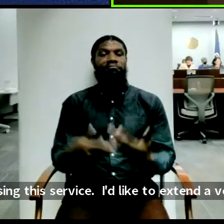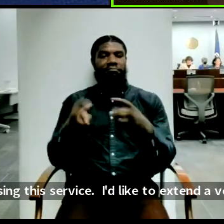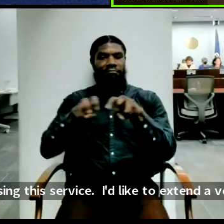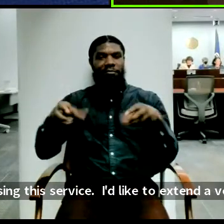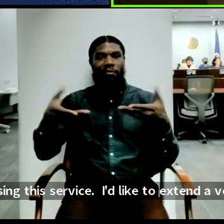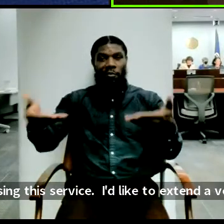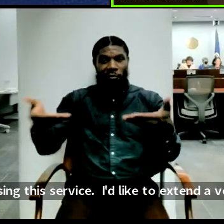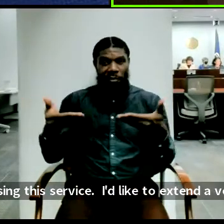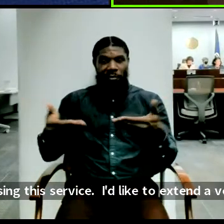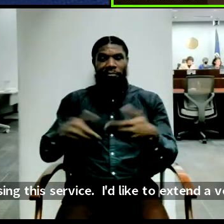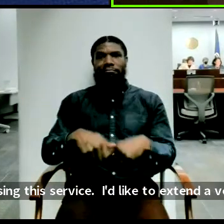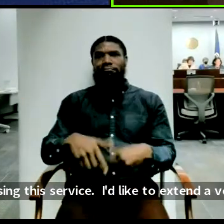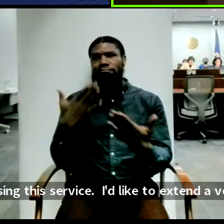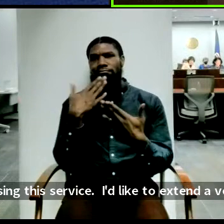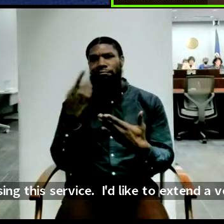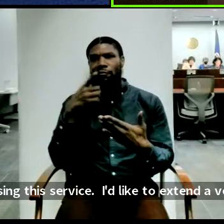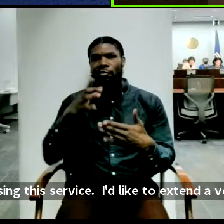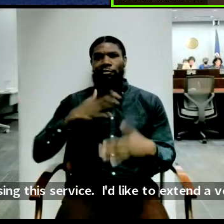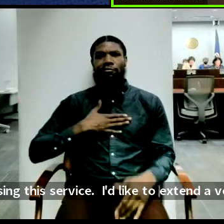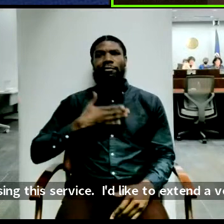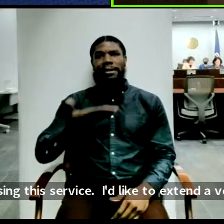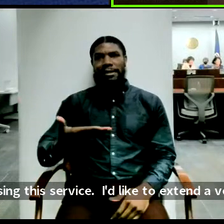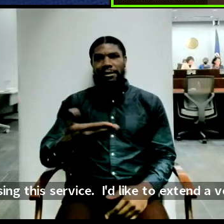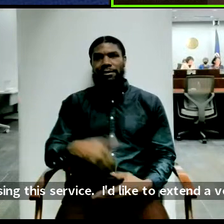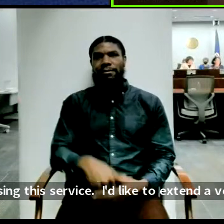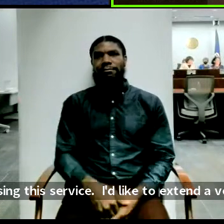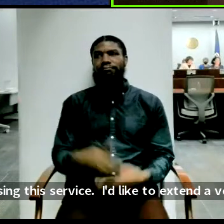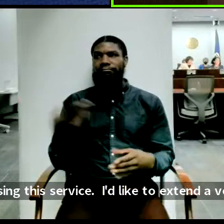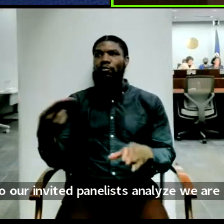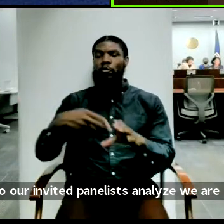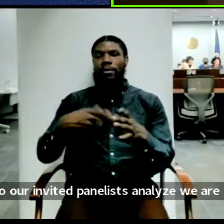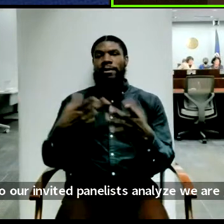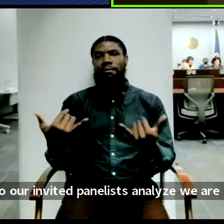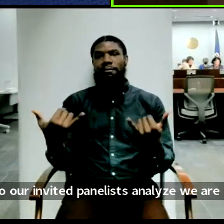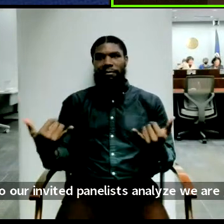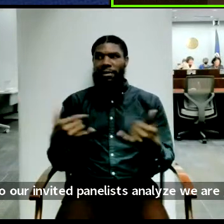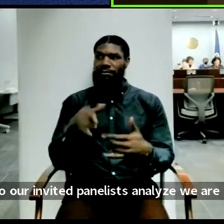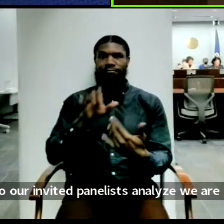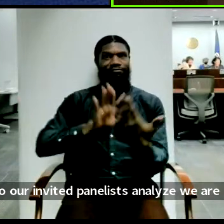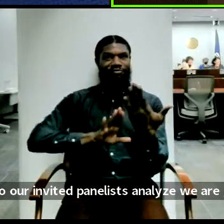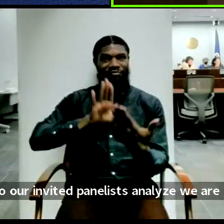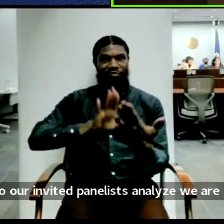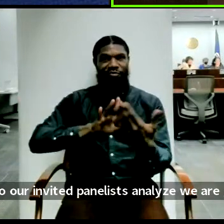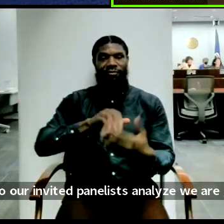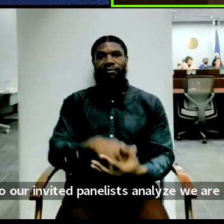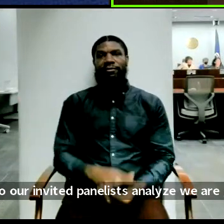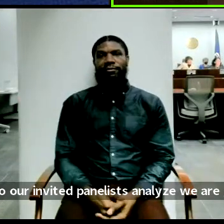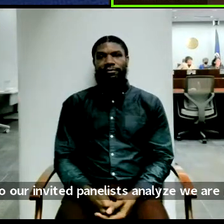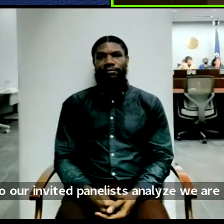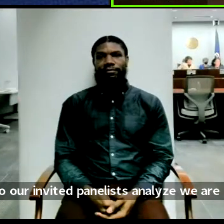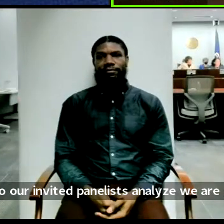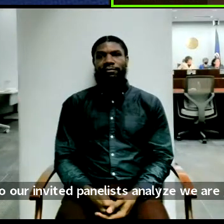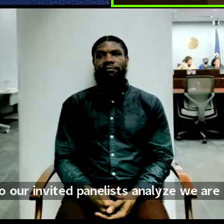We are grateful to your willingness to join us today in person, um and to share your insights